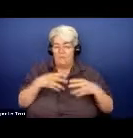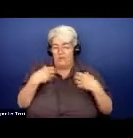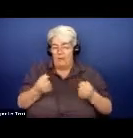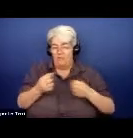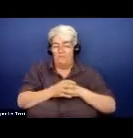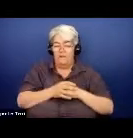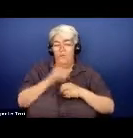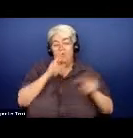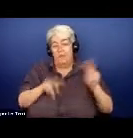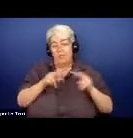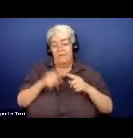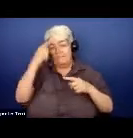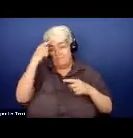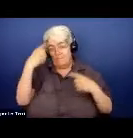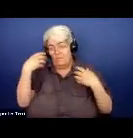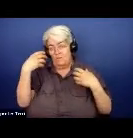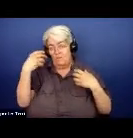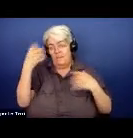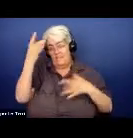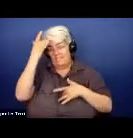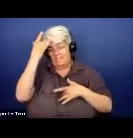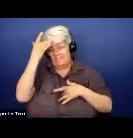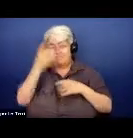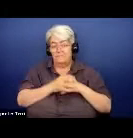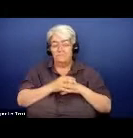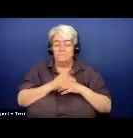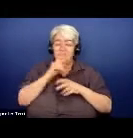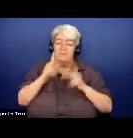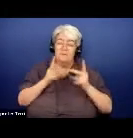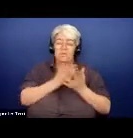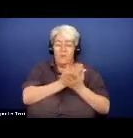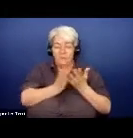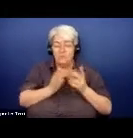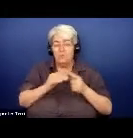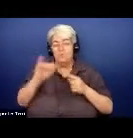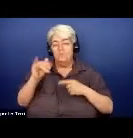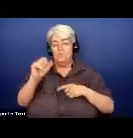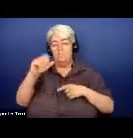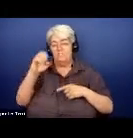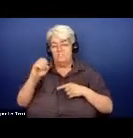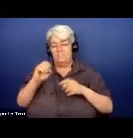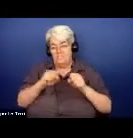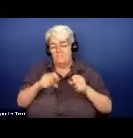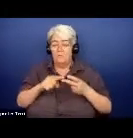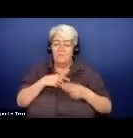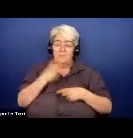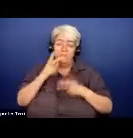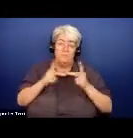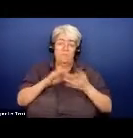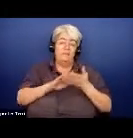and mental disorders. They are more likely